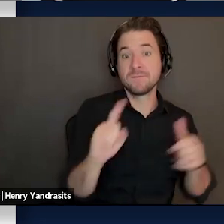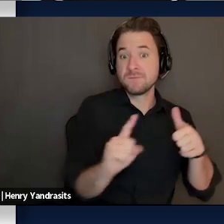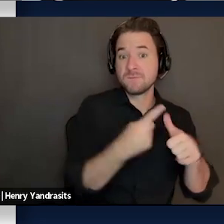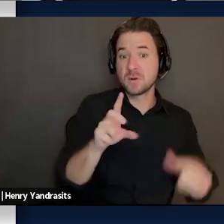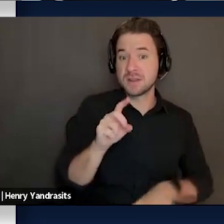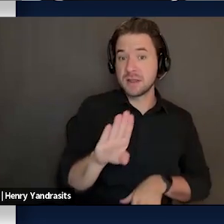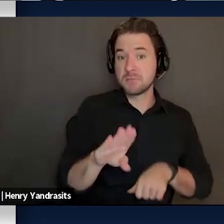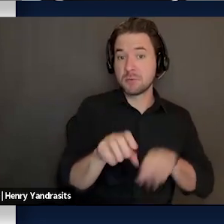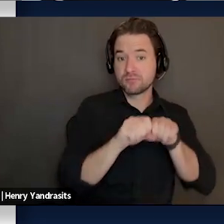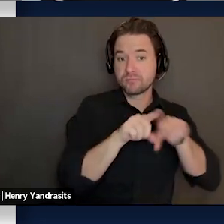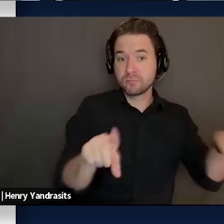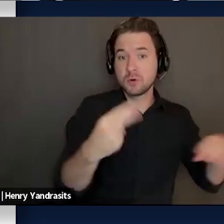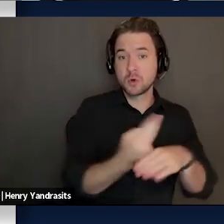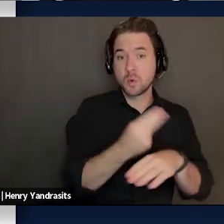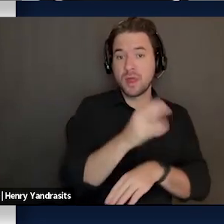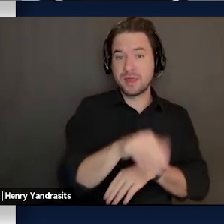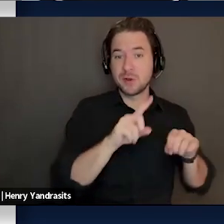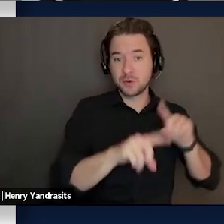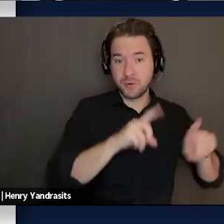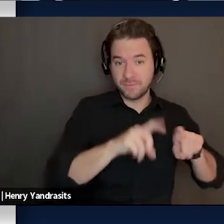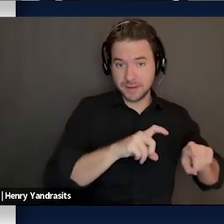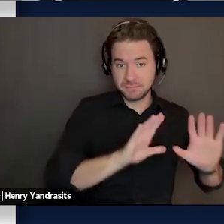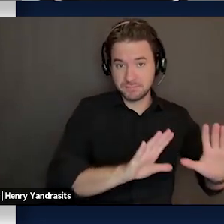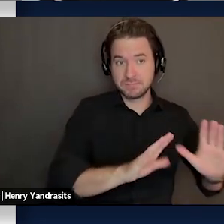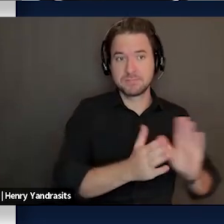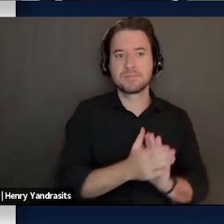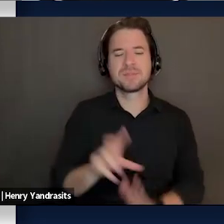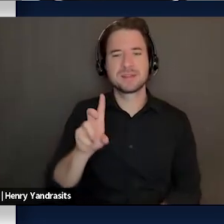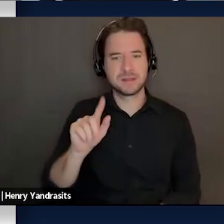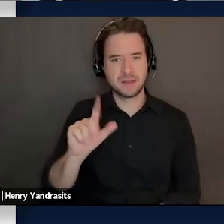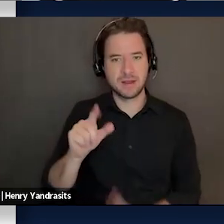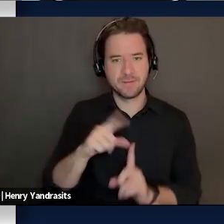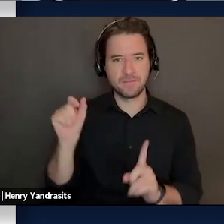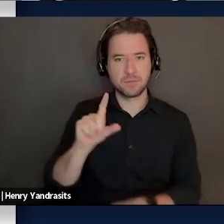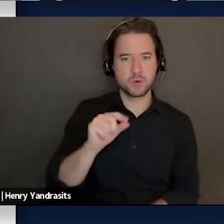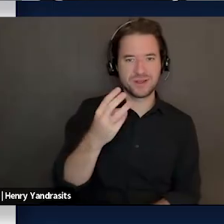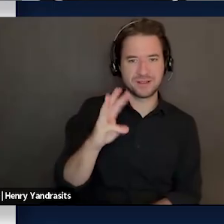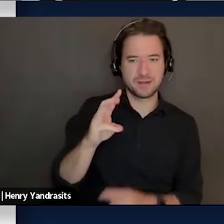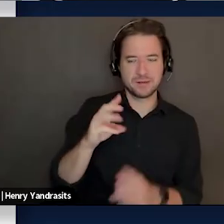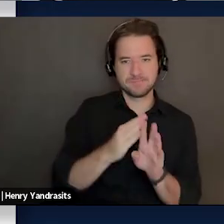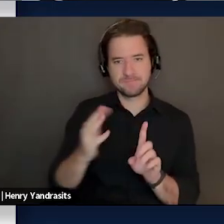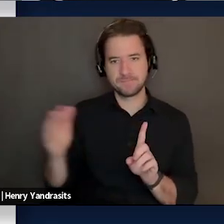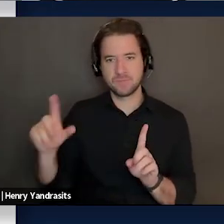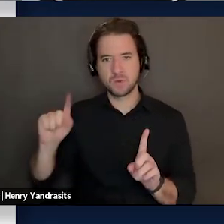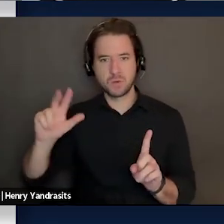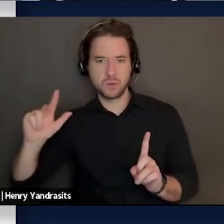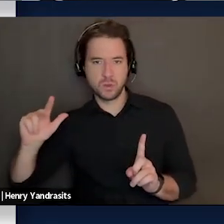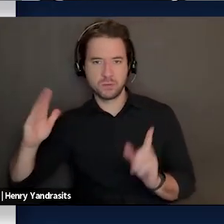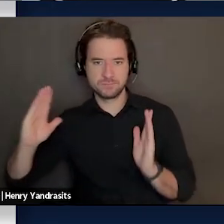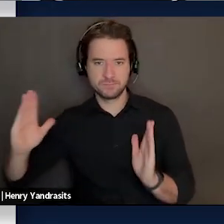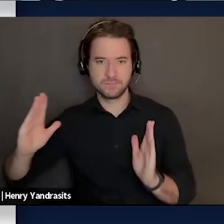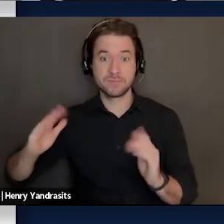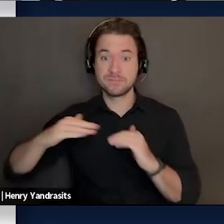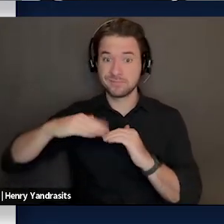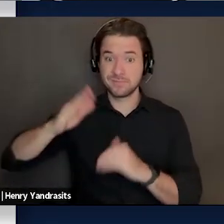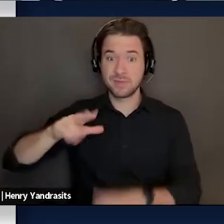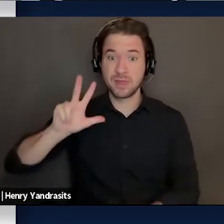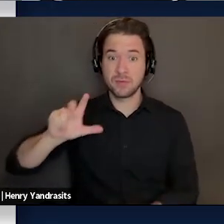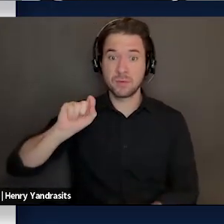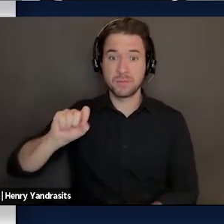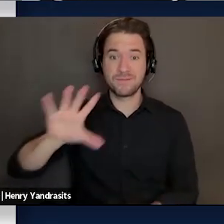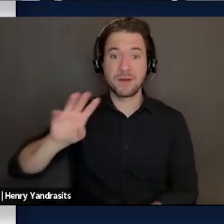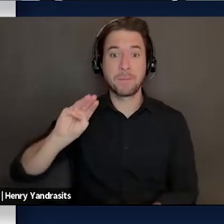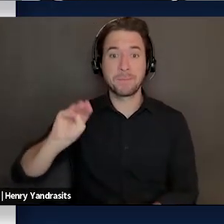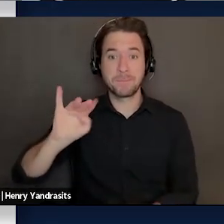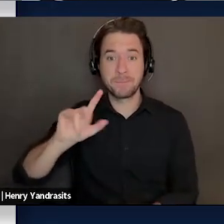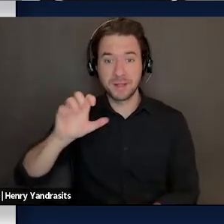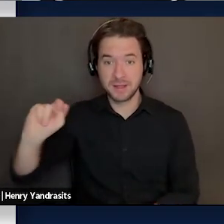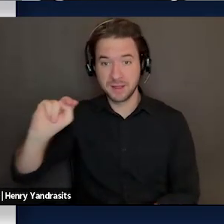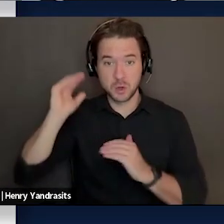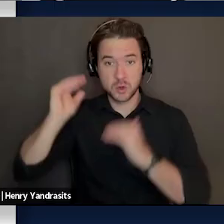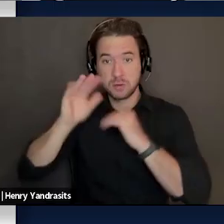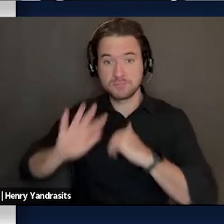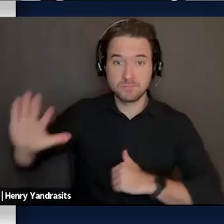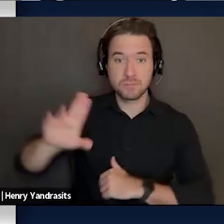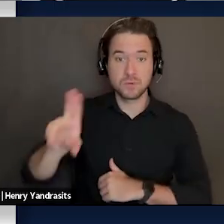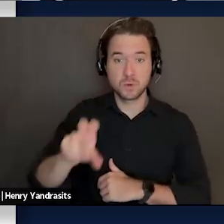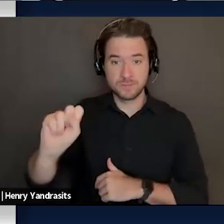Using the BRFSS survey. So this data from 2016 to 2023 includes over 3.5 million adults across the United States.